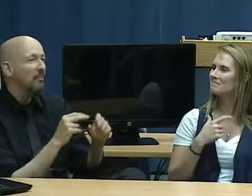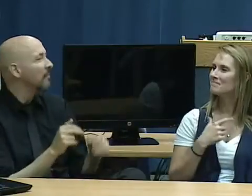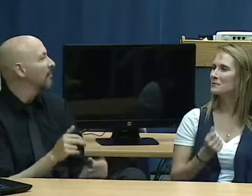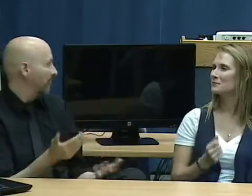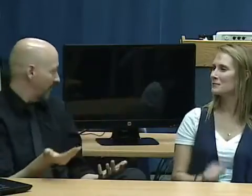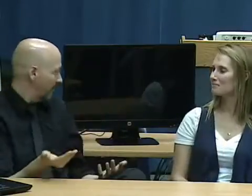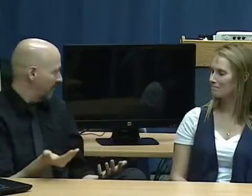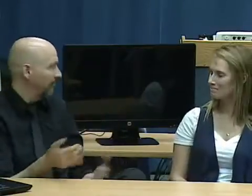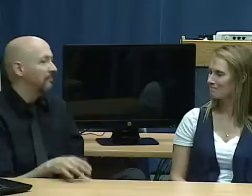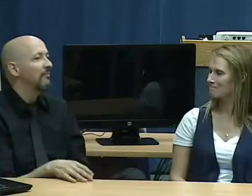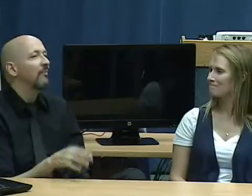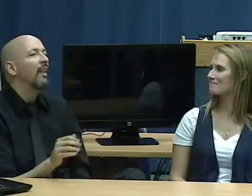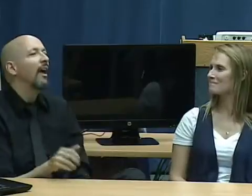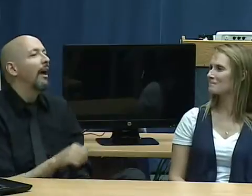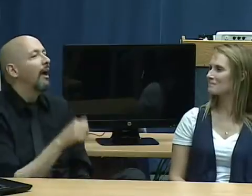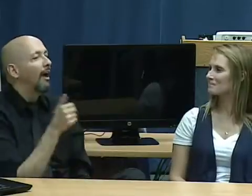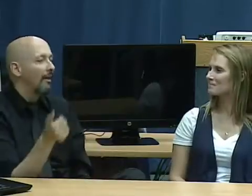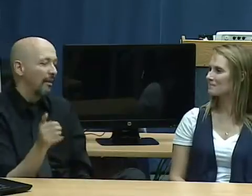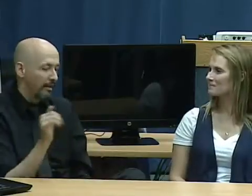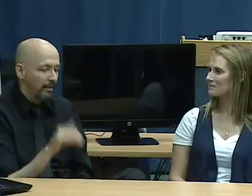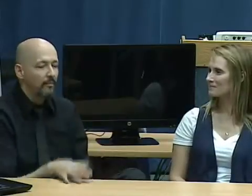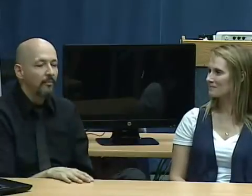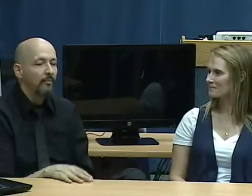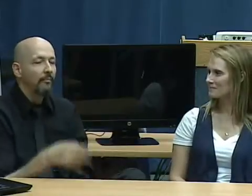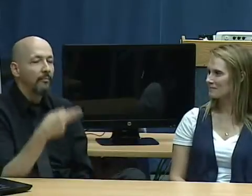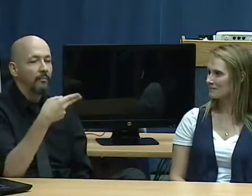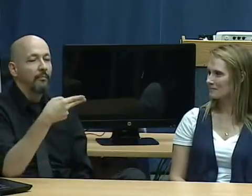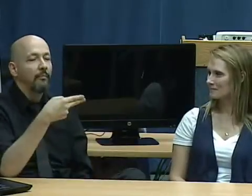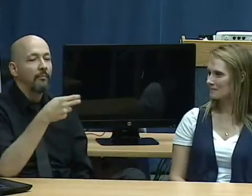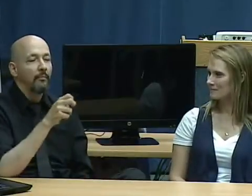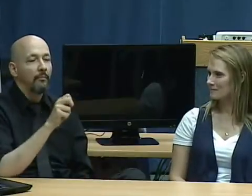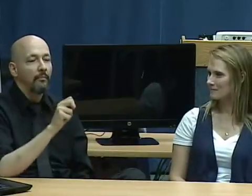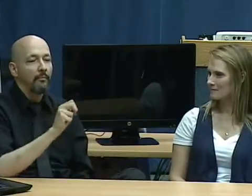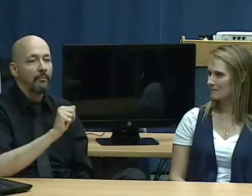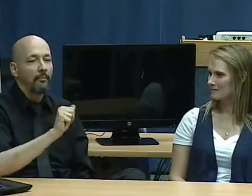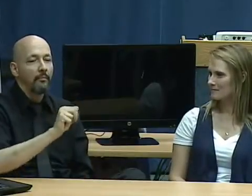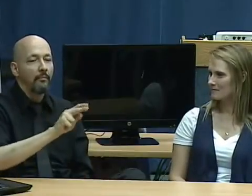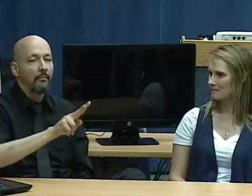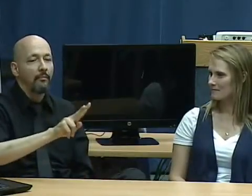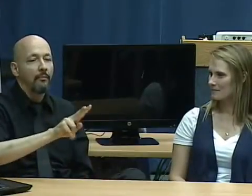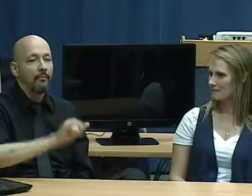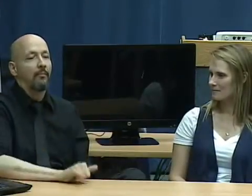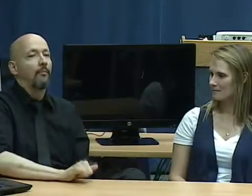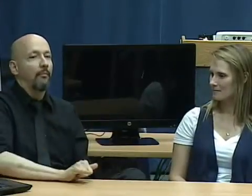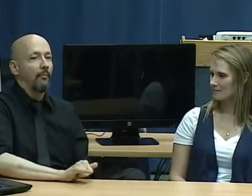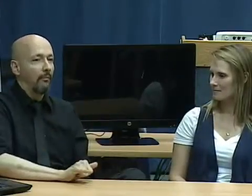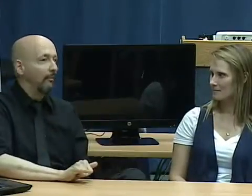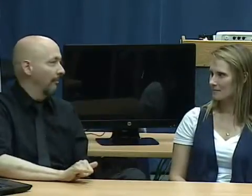Interesting. Here's another one: H... E... A... V... Y